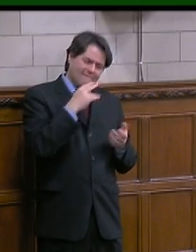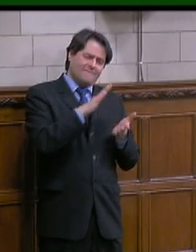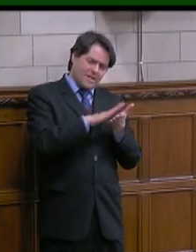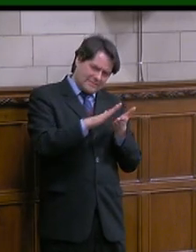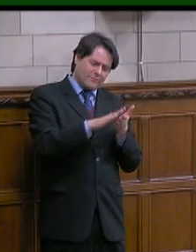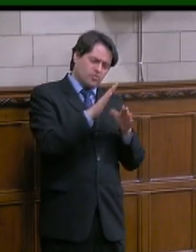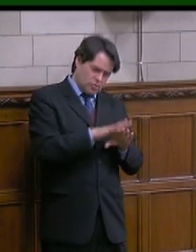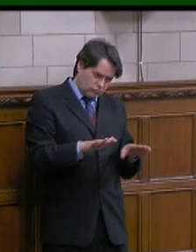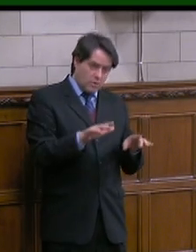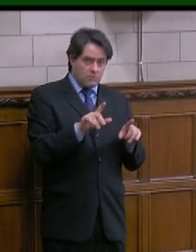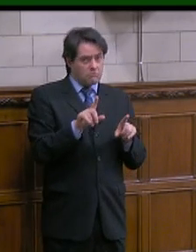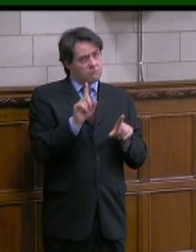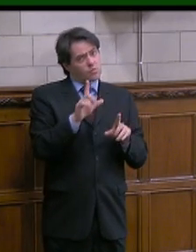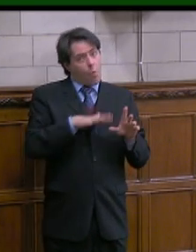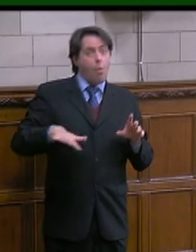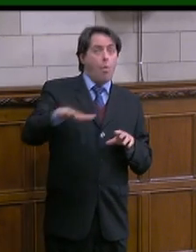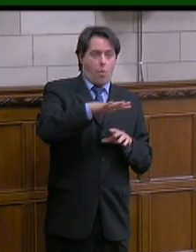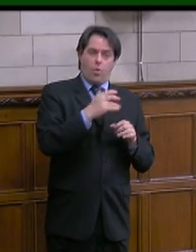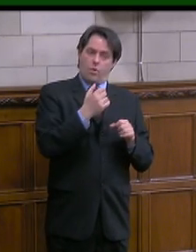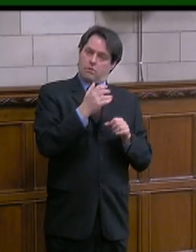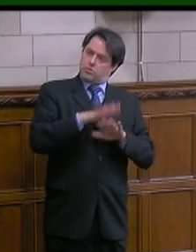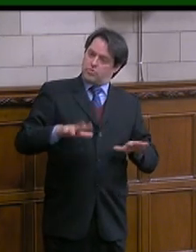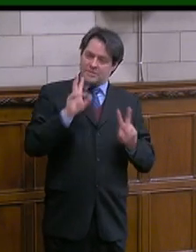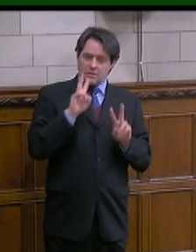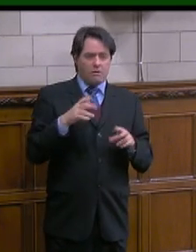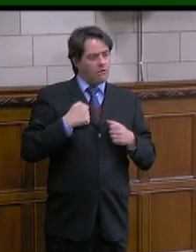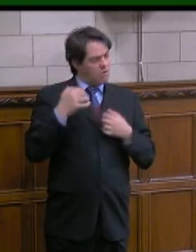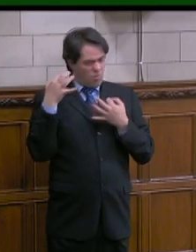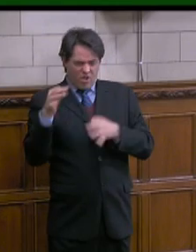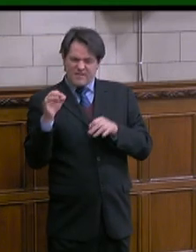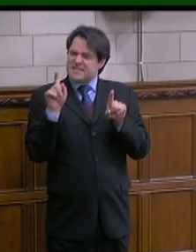in particular—but not exclusively—are seen to be no different from those of their